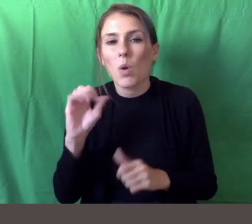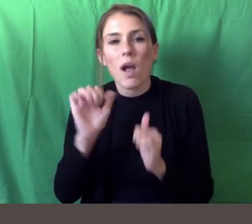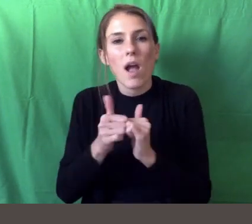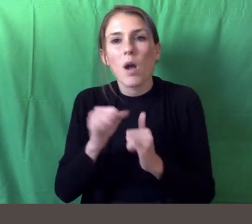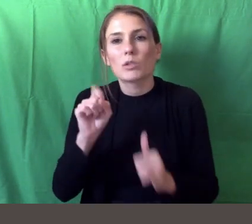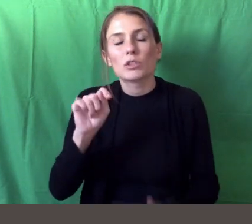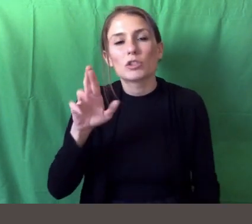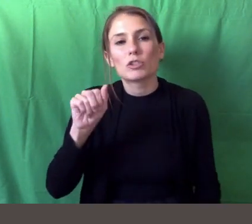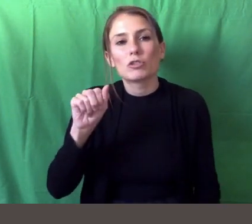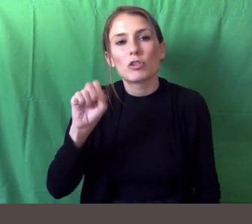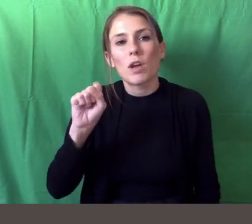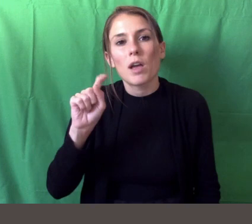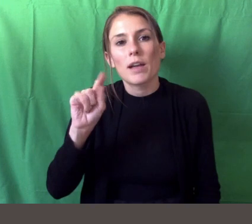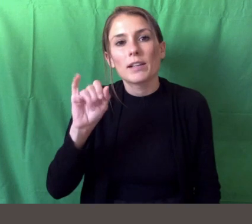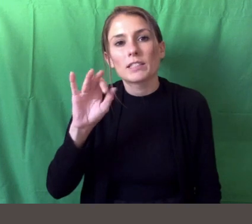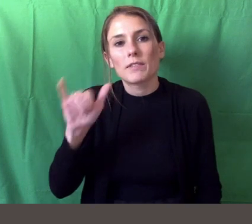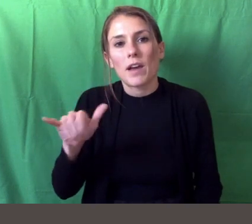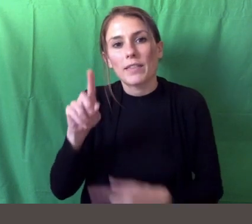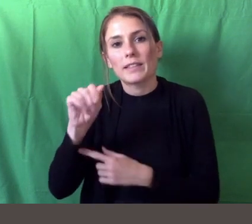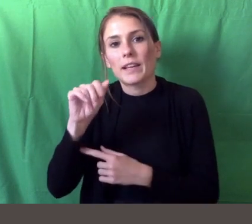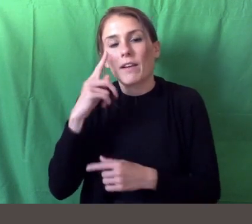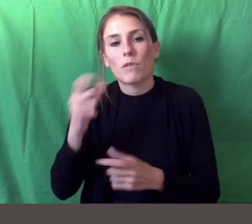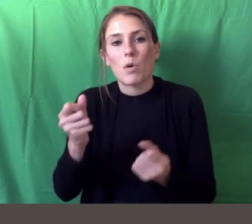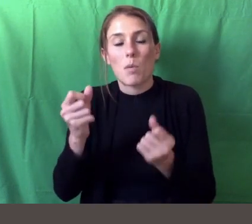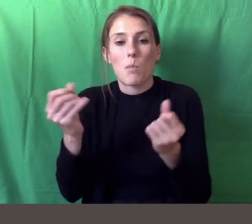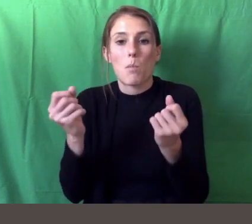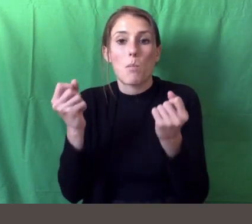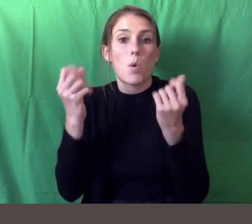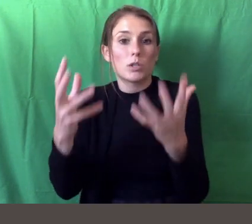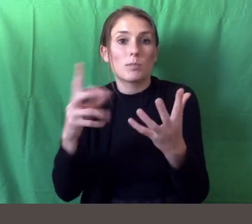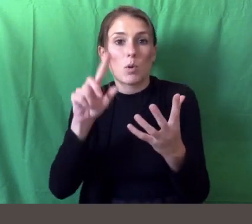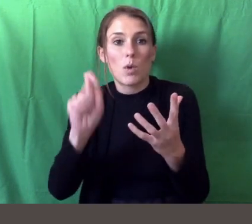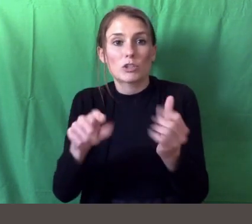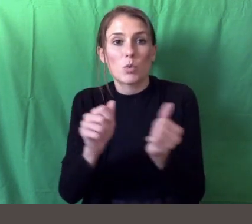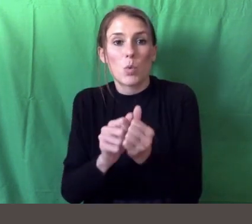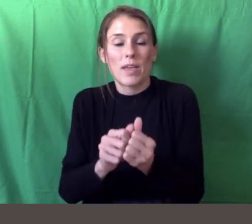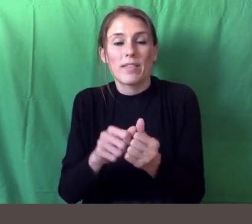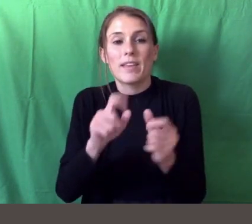So how would you stratify the data for multiple questions, which may have different categories?